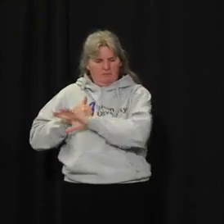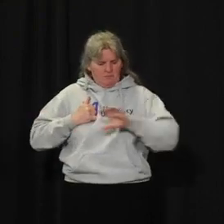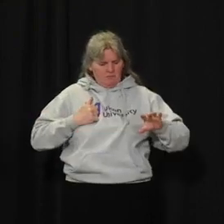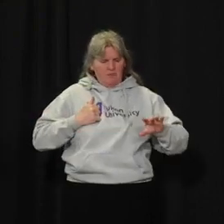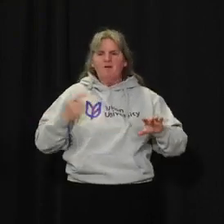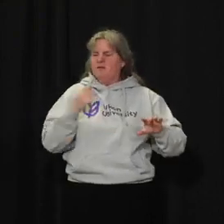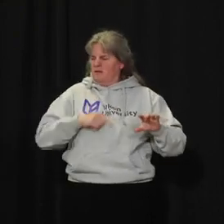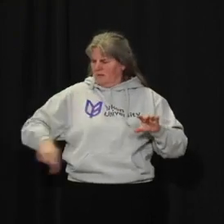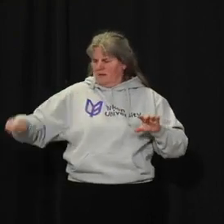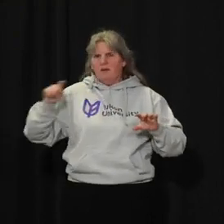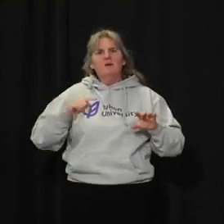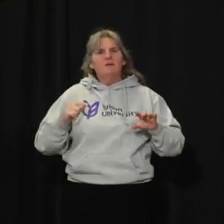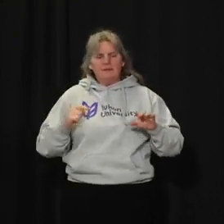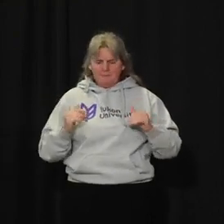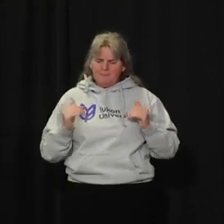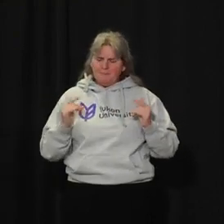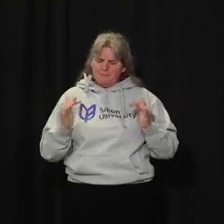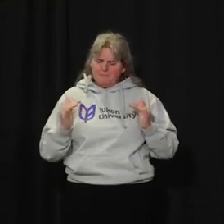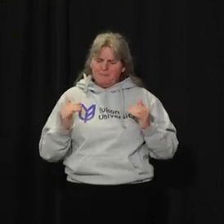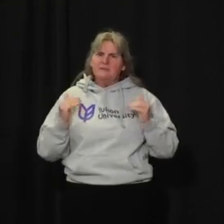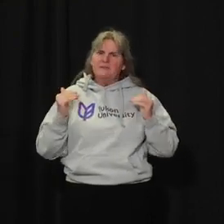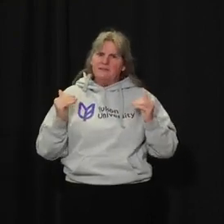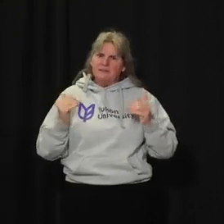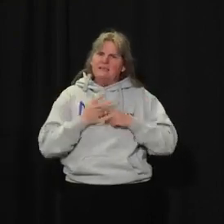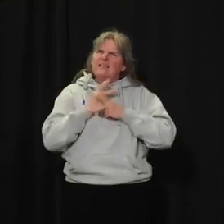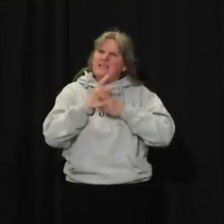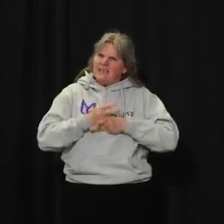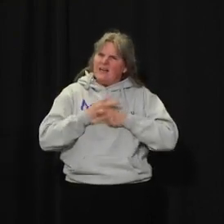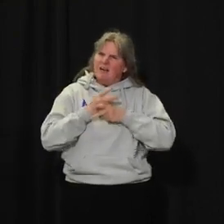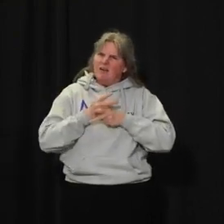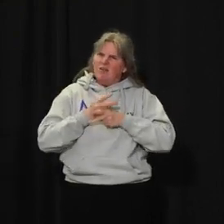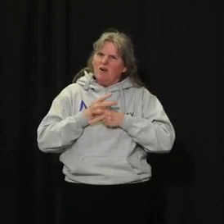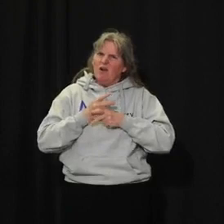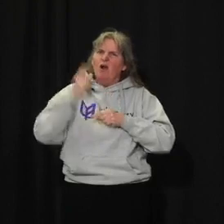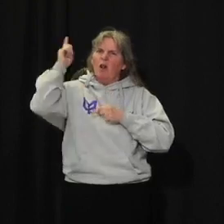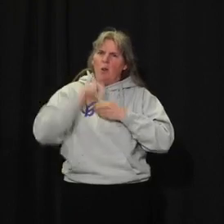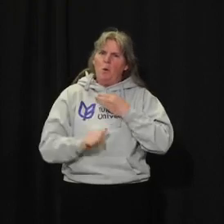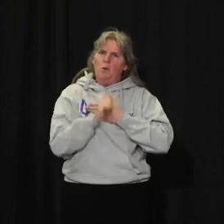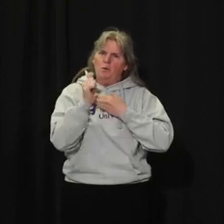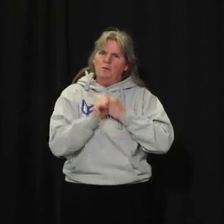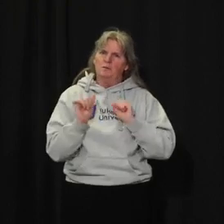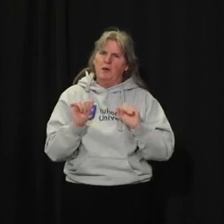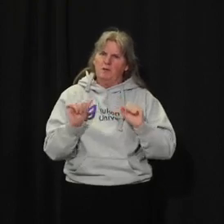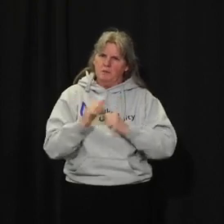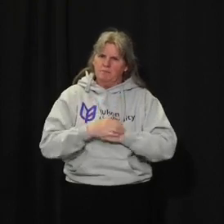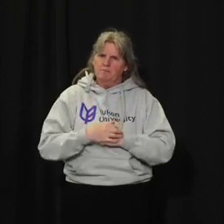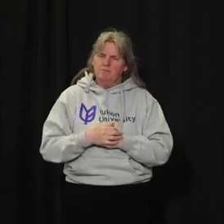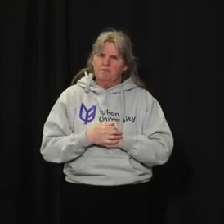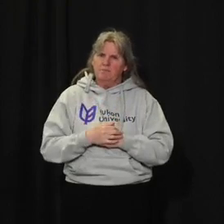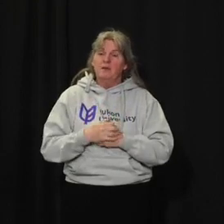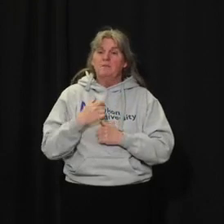and we agreed that we must move in lockstep in order to keep the risk as low as possible.